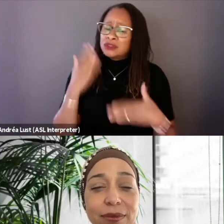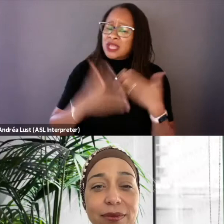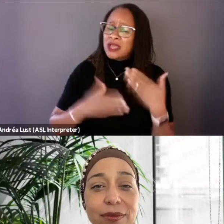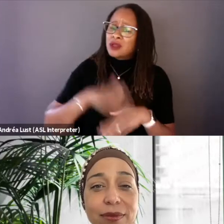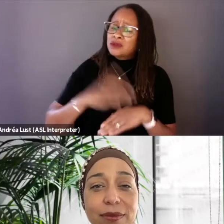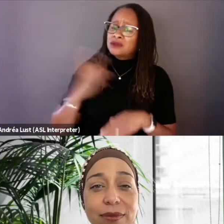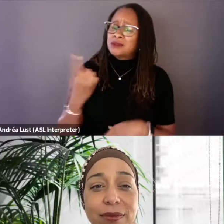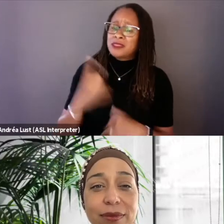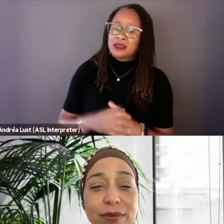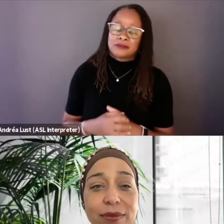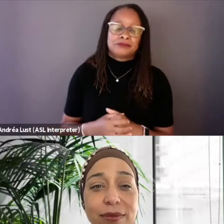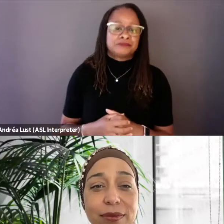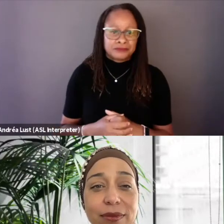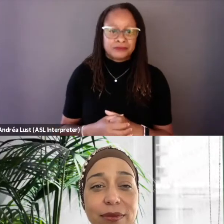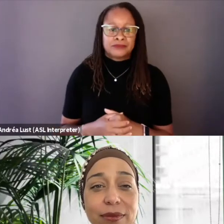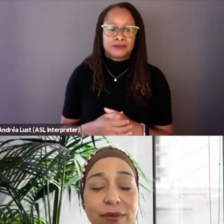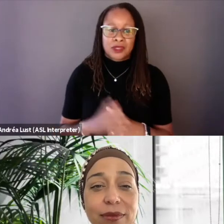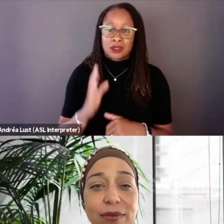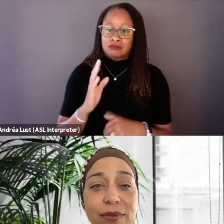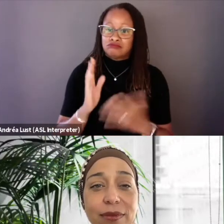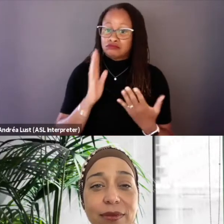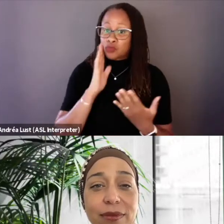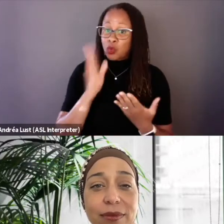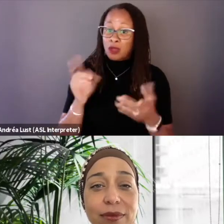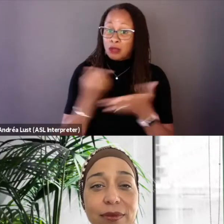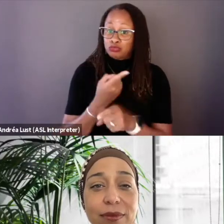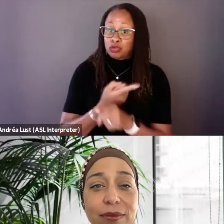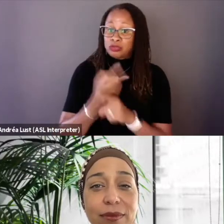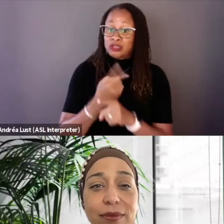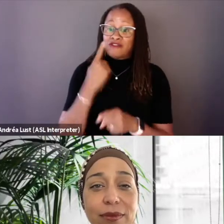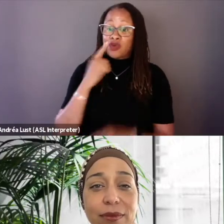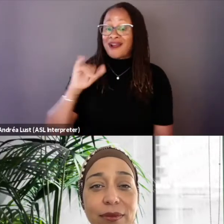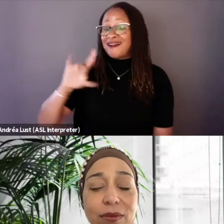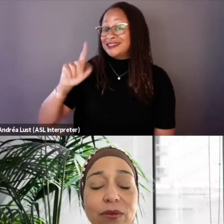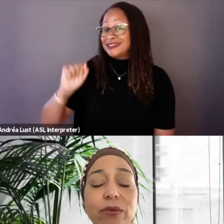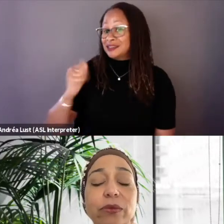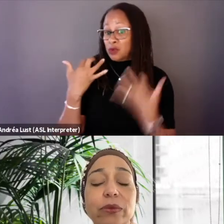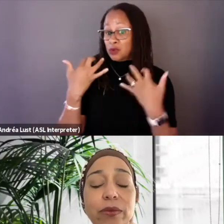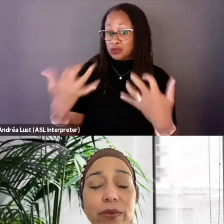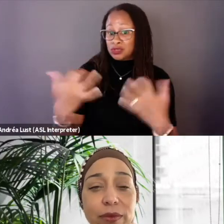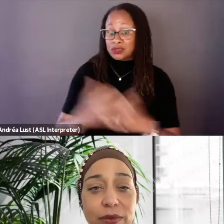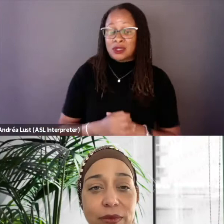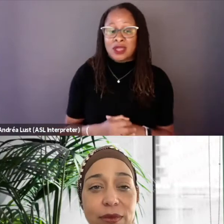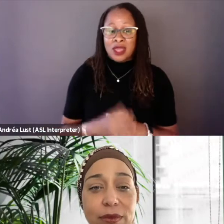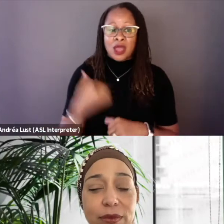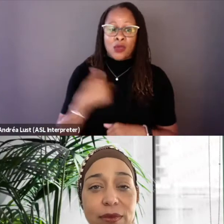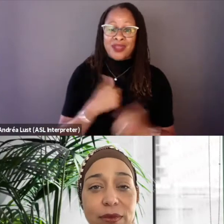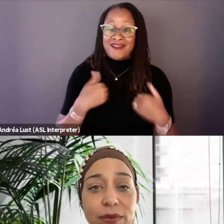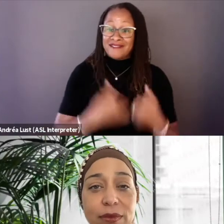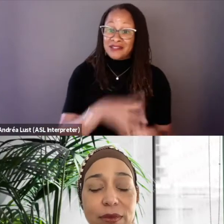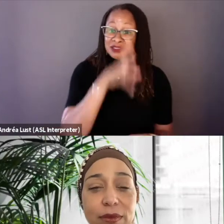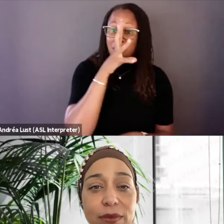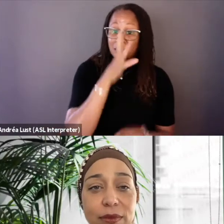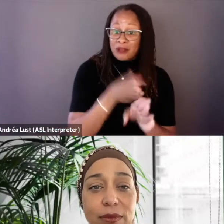that would also be appropriate for the IDA audience. And so we had talked, you know, before we started recording about, you know,